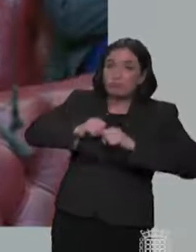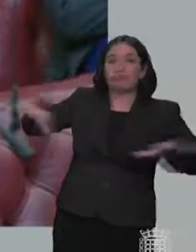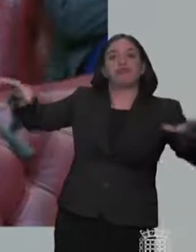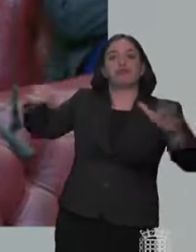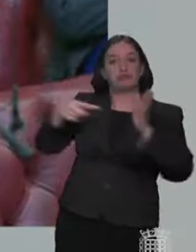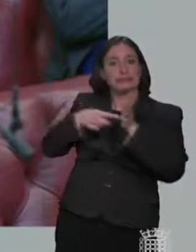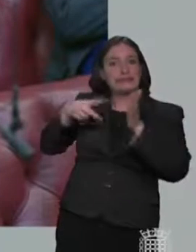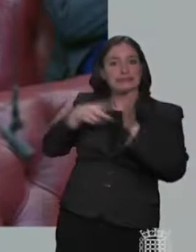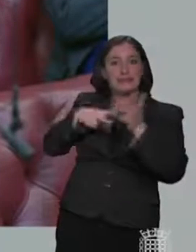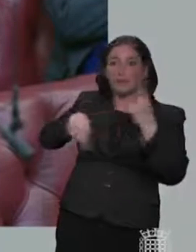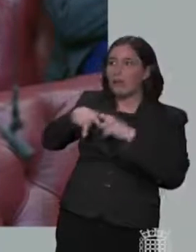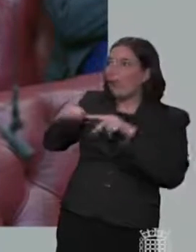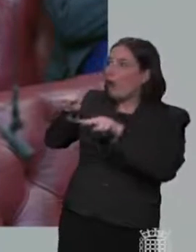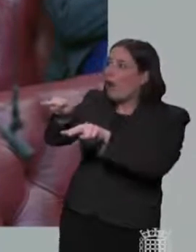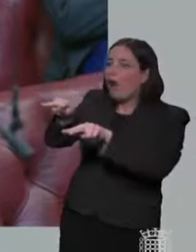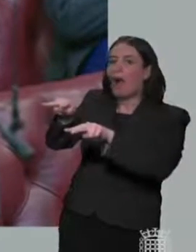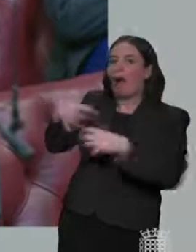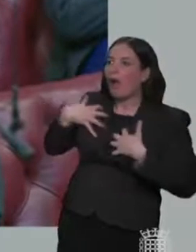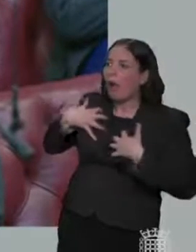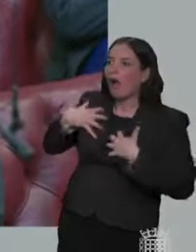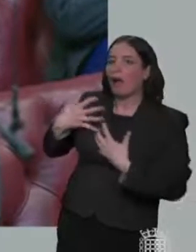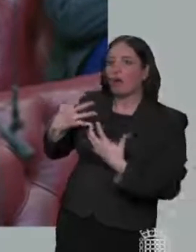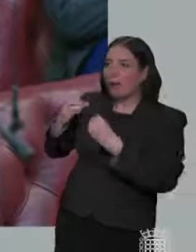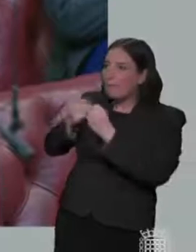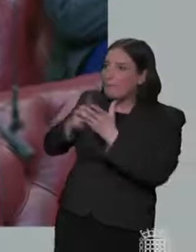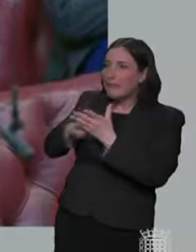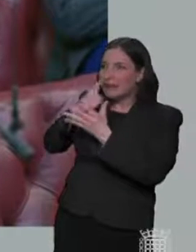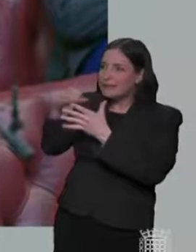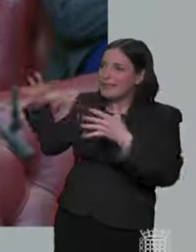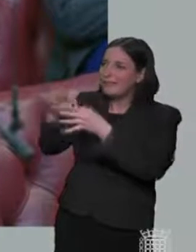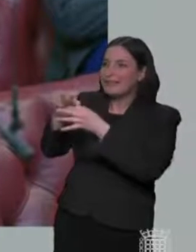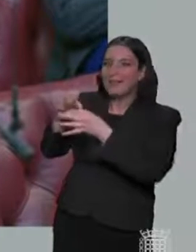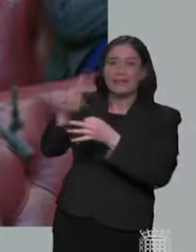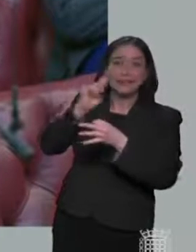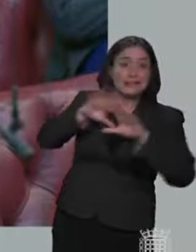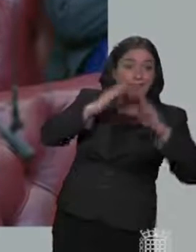cements the bridge between the death and the hearing world and the bill follows similar